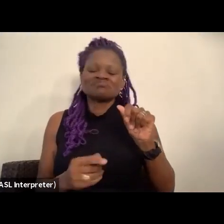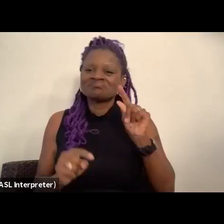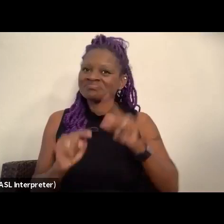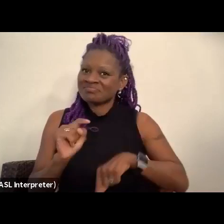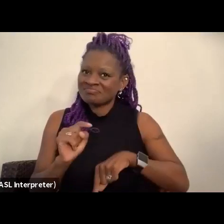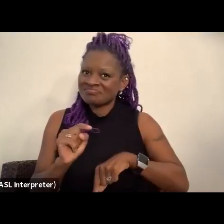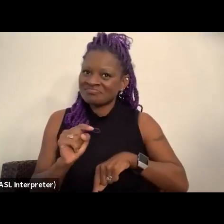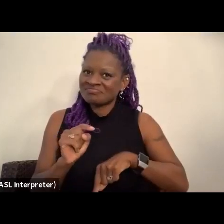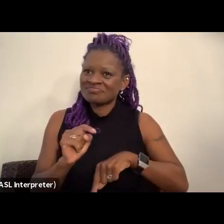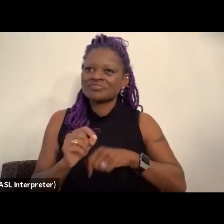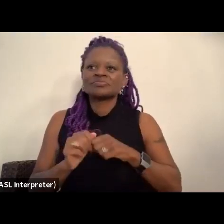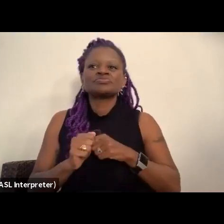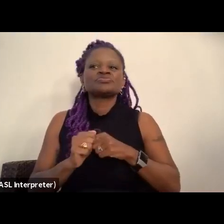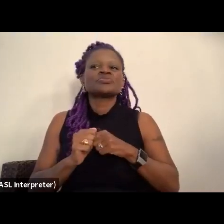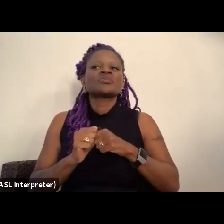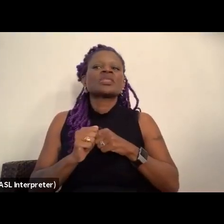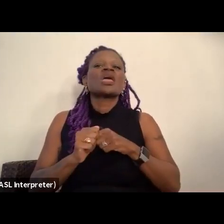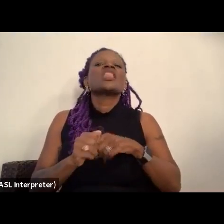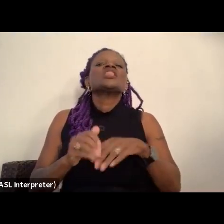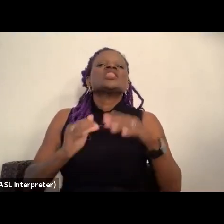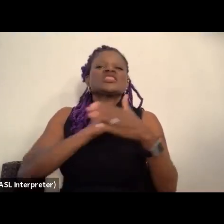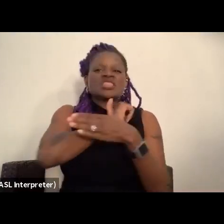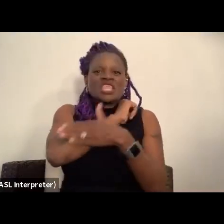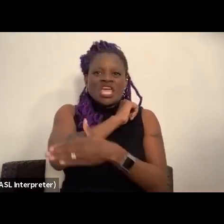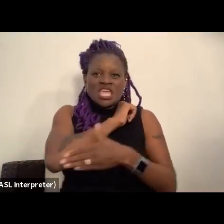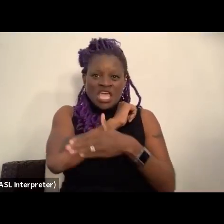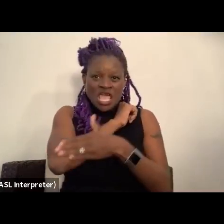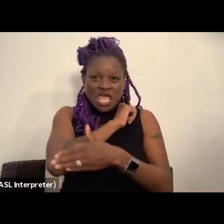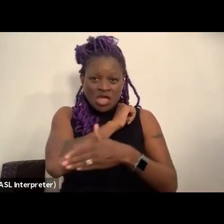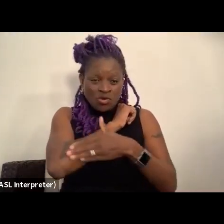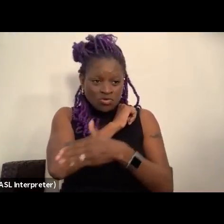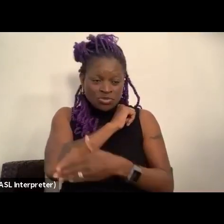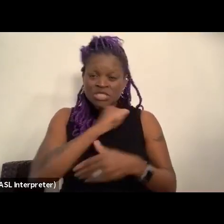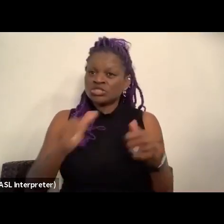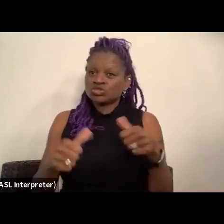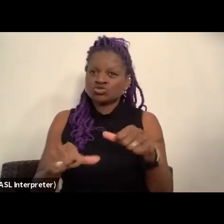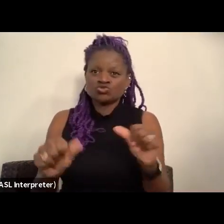The county continues to prioritize equity in our vaccine distribution strategy.